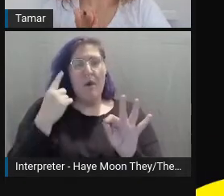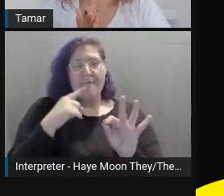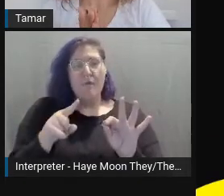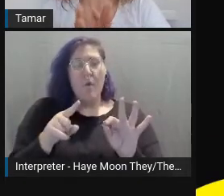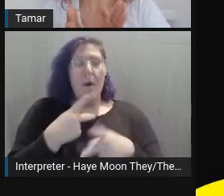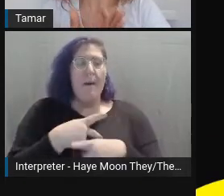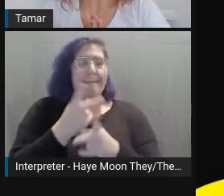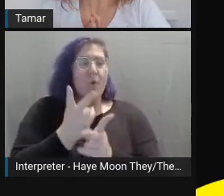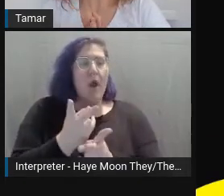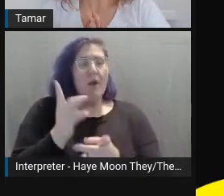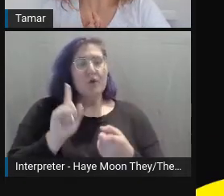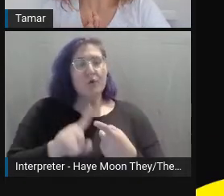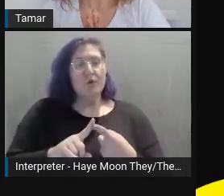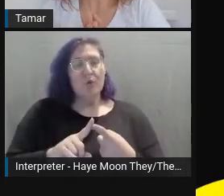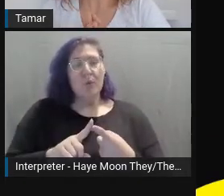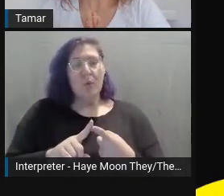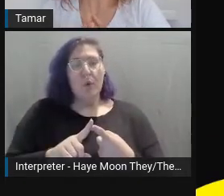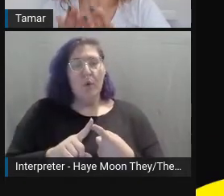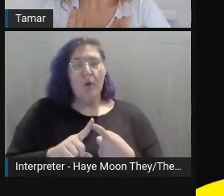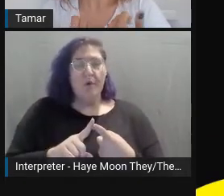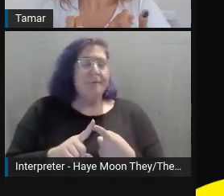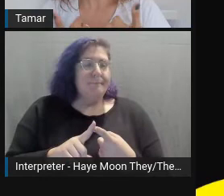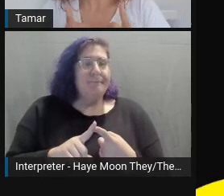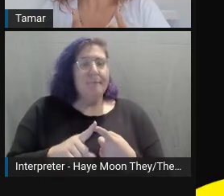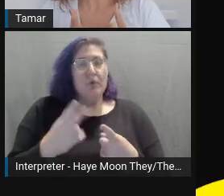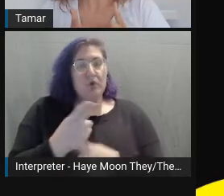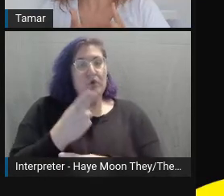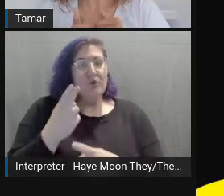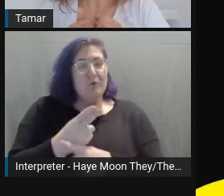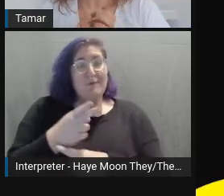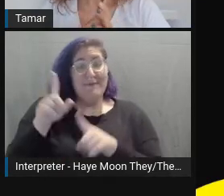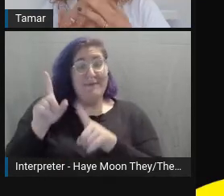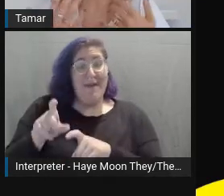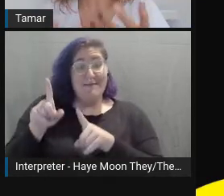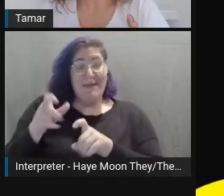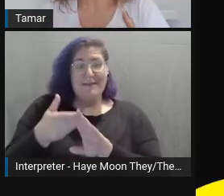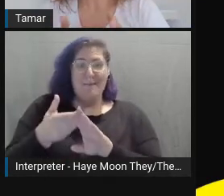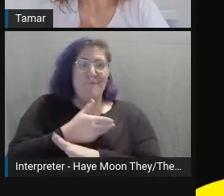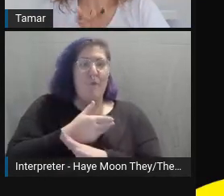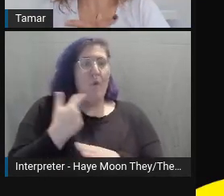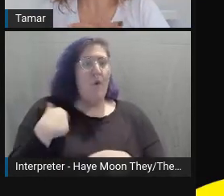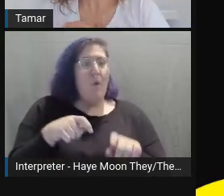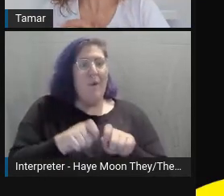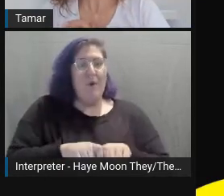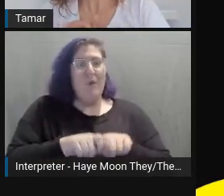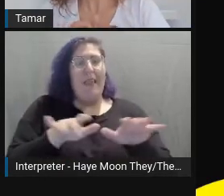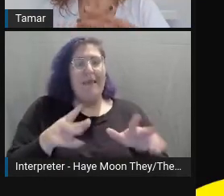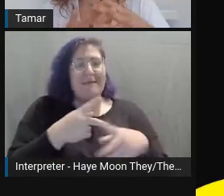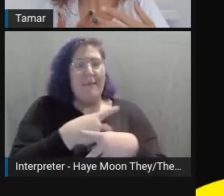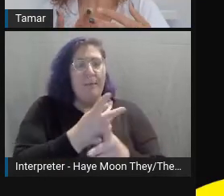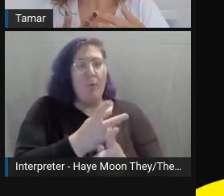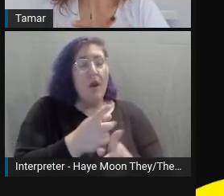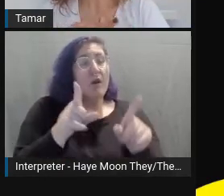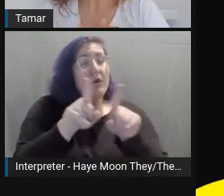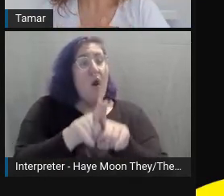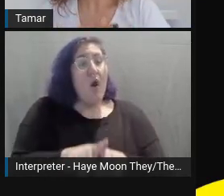to go through pre-production. It's also something that we've implemented within SenseIT,